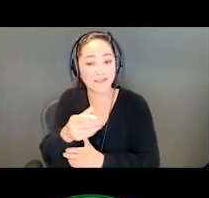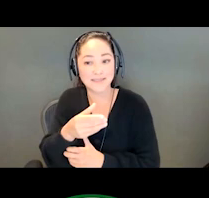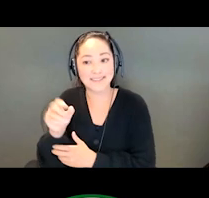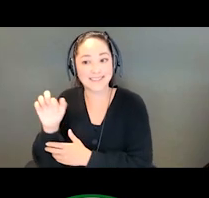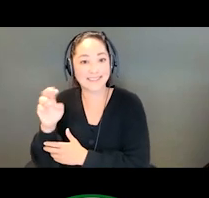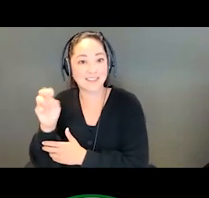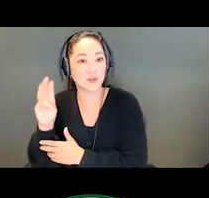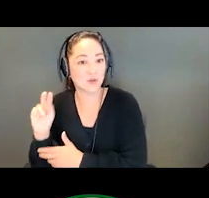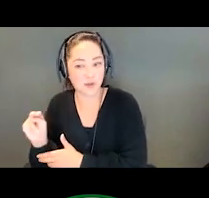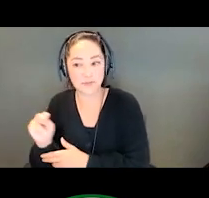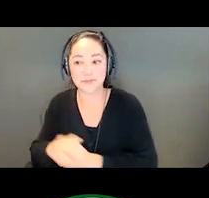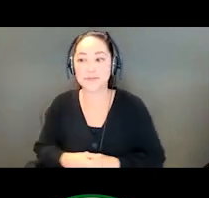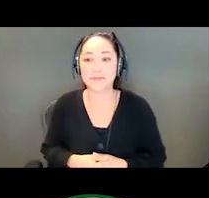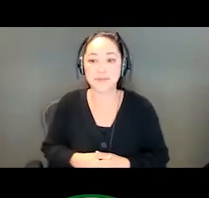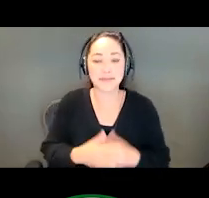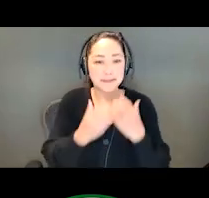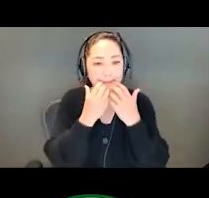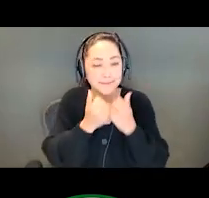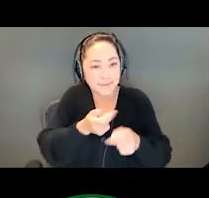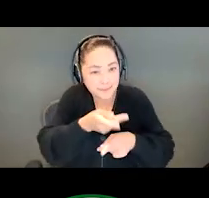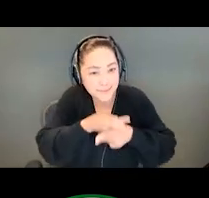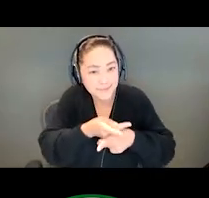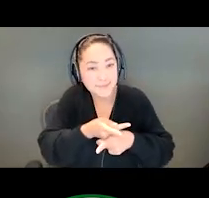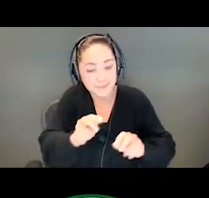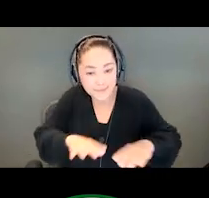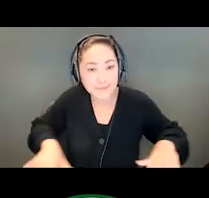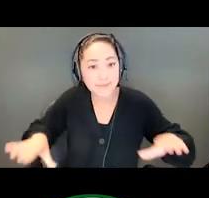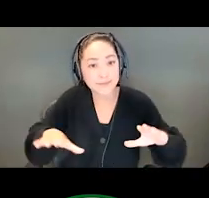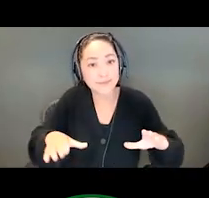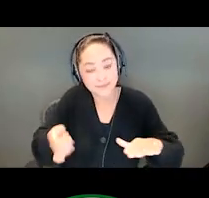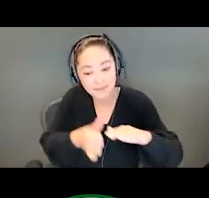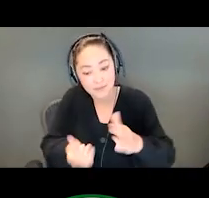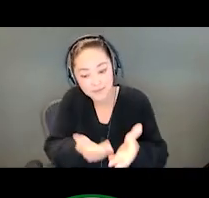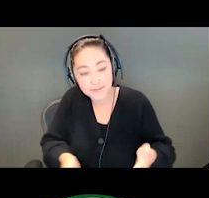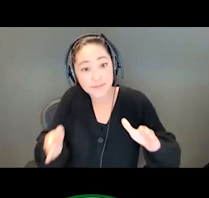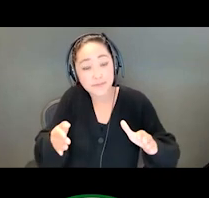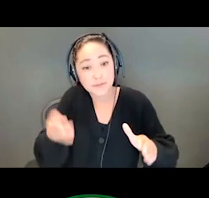The sacred custodianship of these lands comes from the Dish with One Spoon Treaty and Covenant